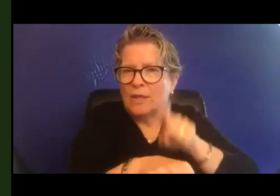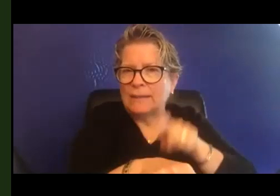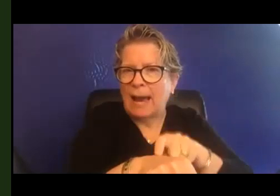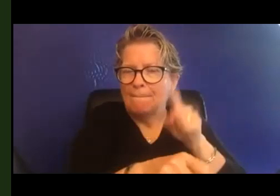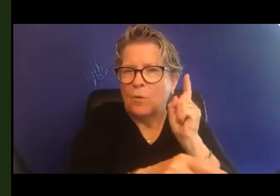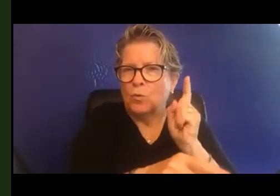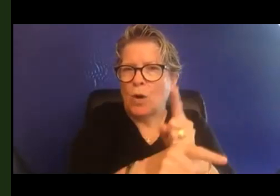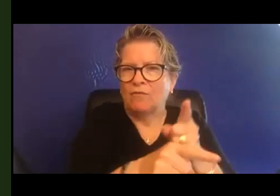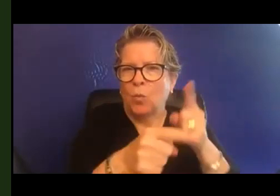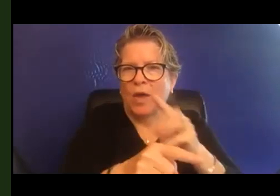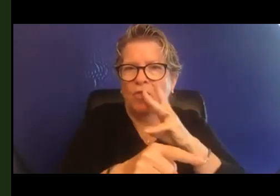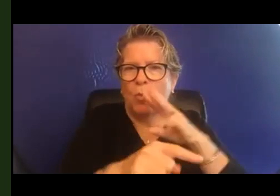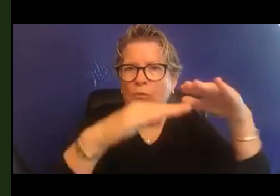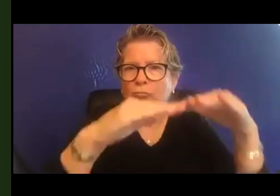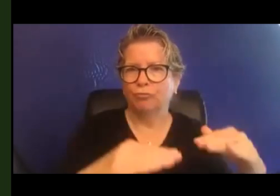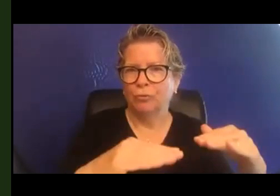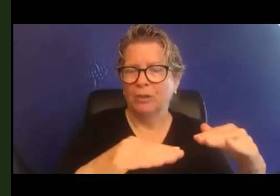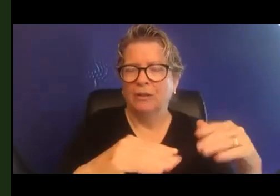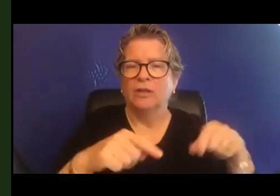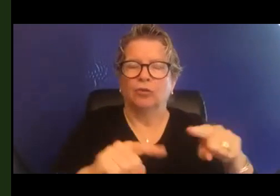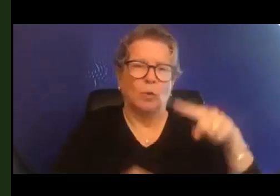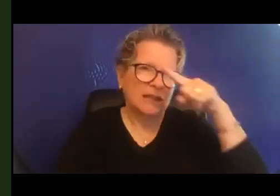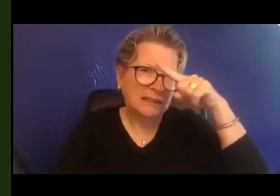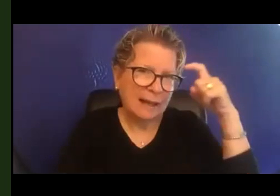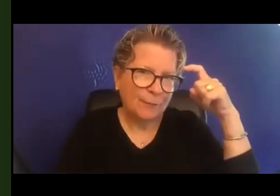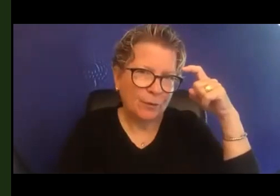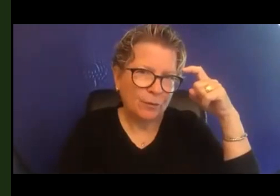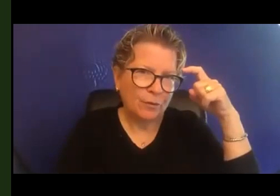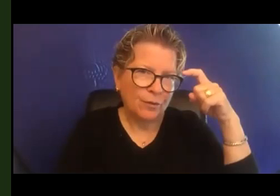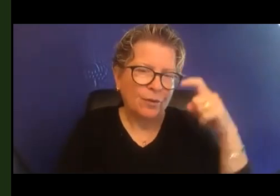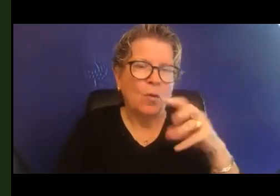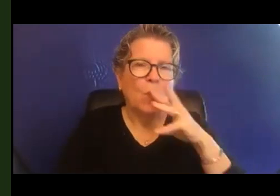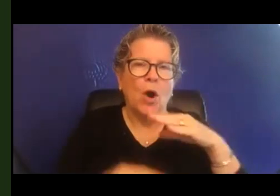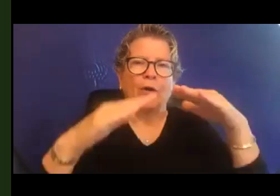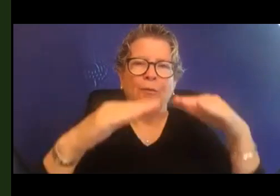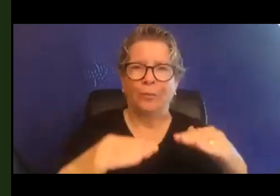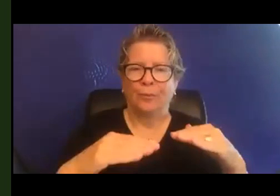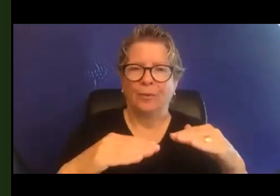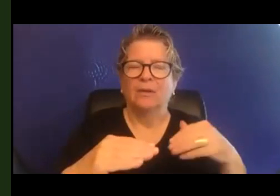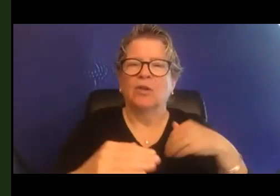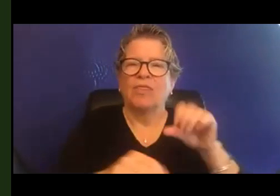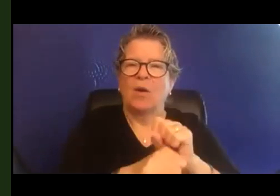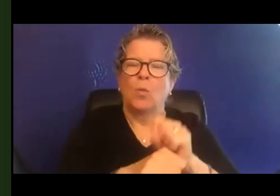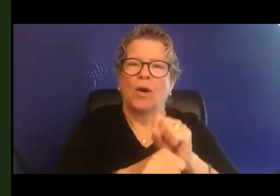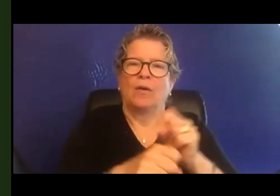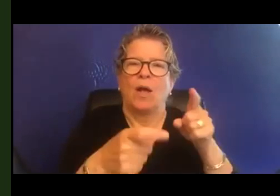does occur in this particular area for these streams, that's in the summer, so all of that work will occur during the summer.